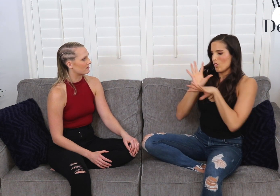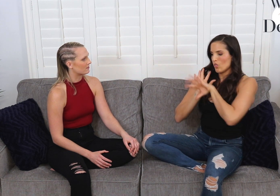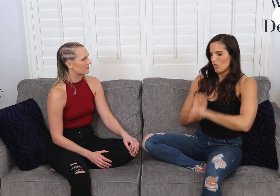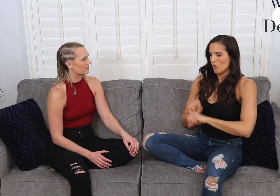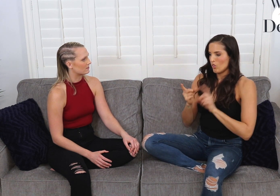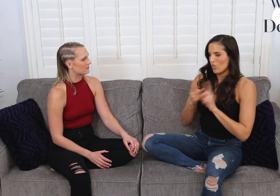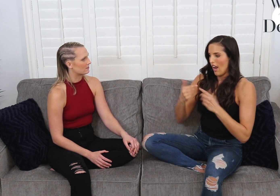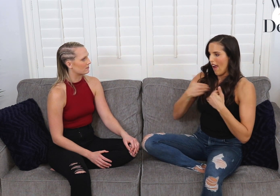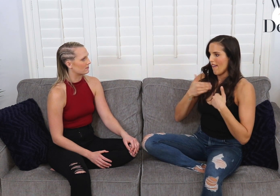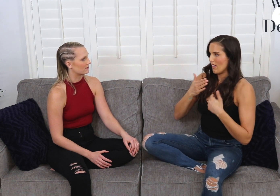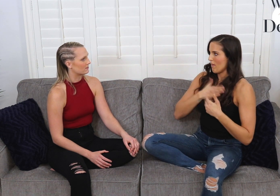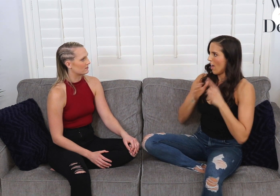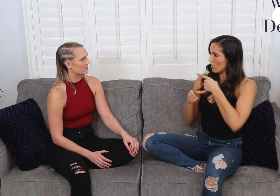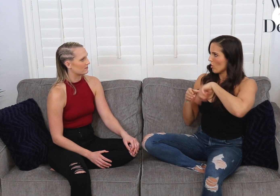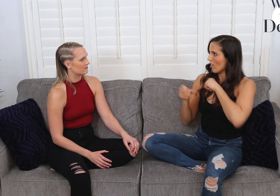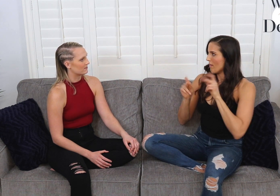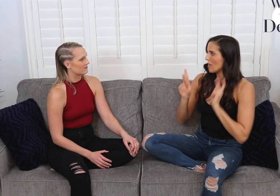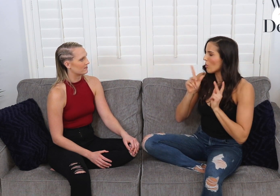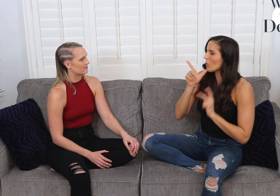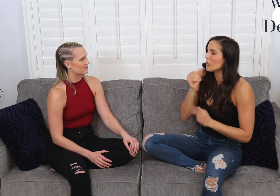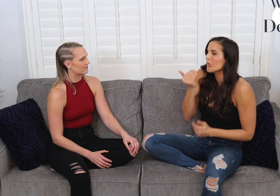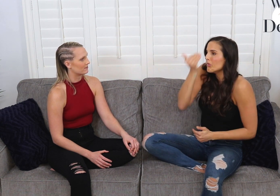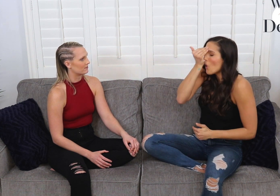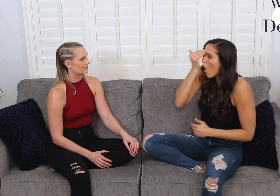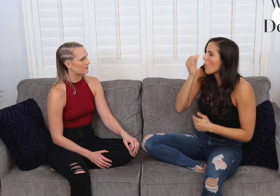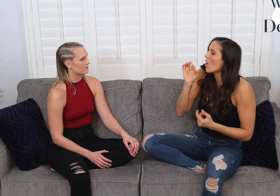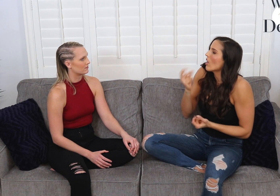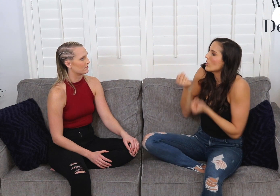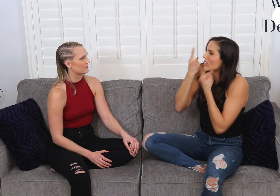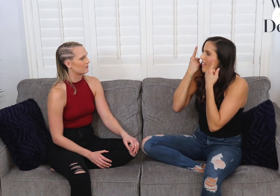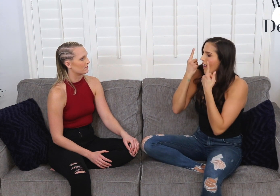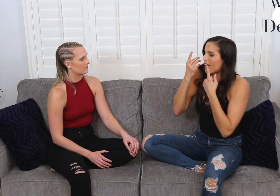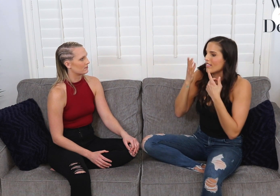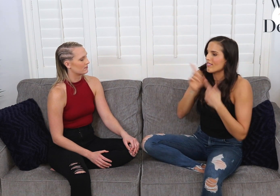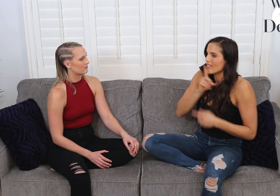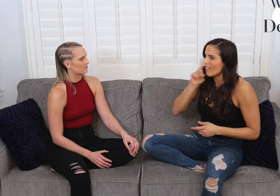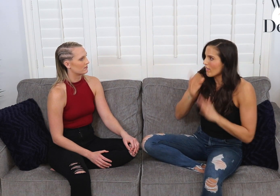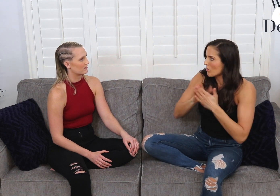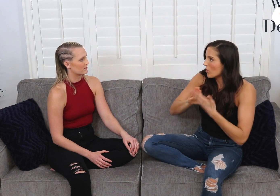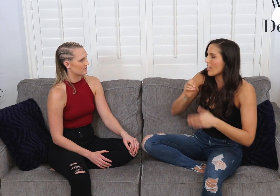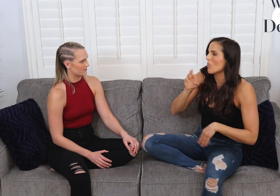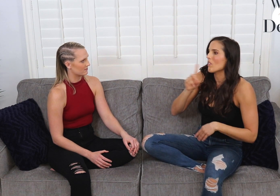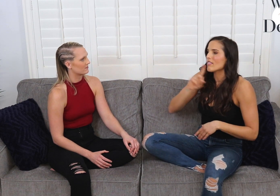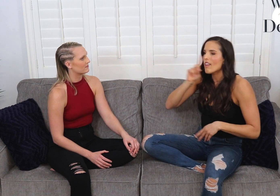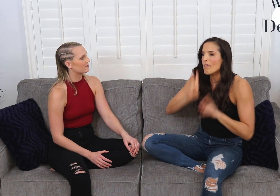I'm so used to having my circle of people who know and understand the Deaf community,